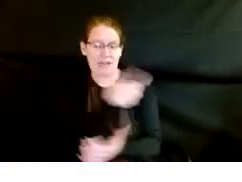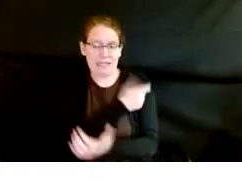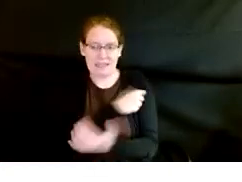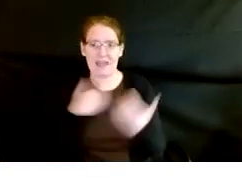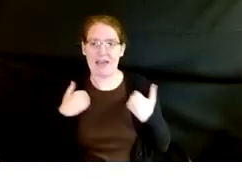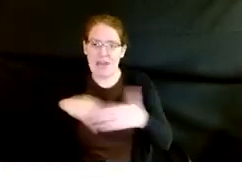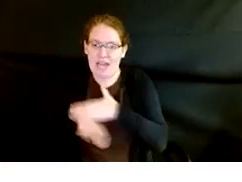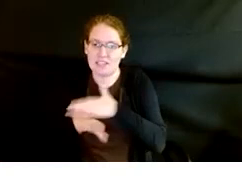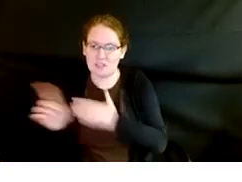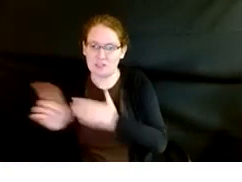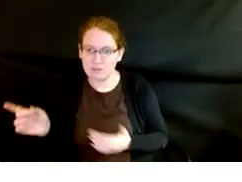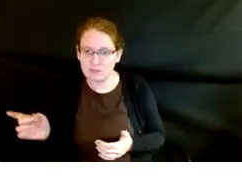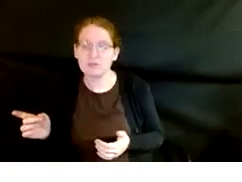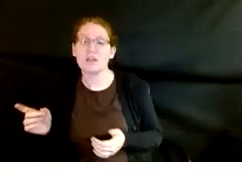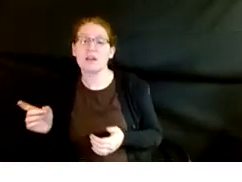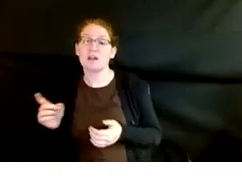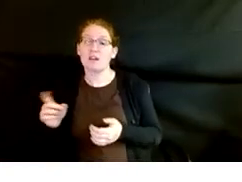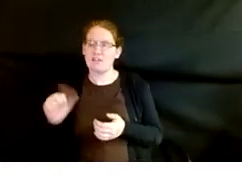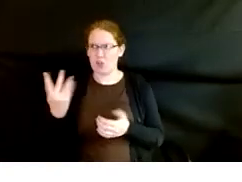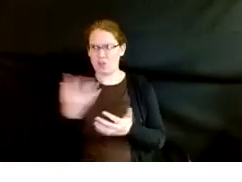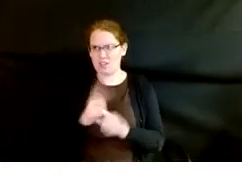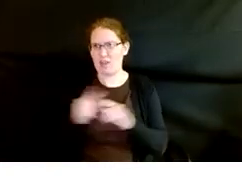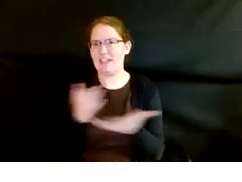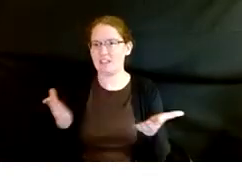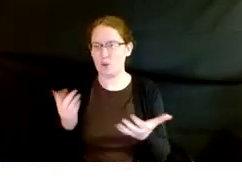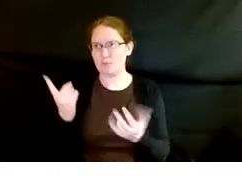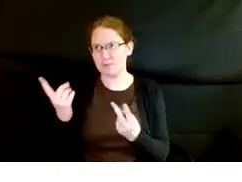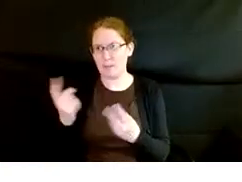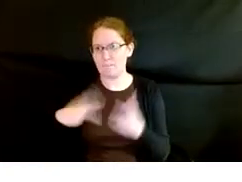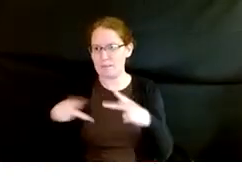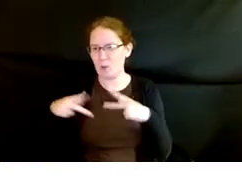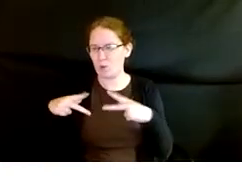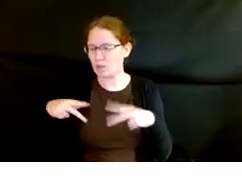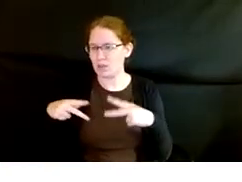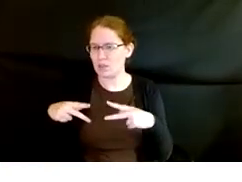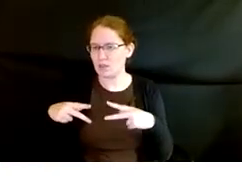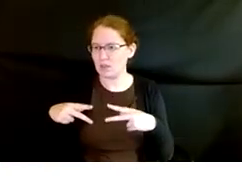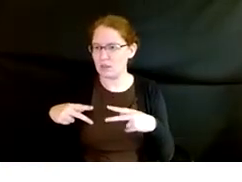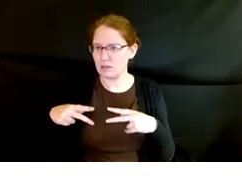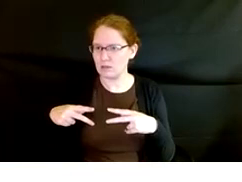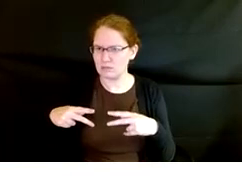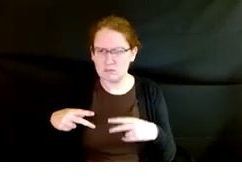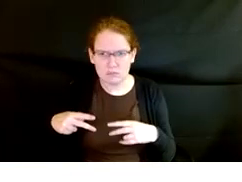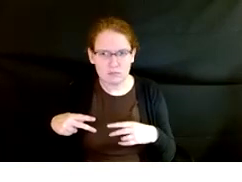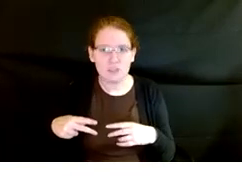and a couple of things we're looking at are people in congregate care like residential settings that